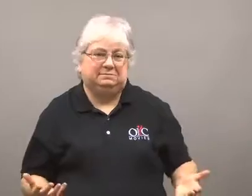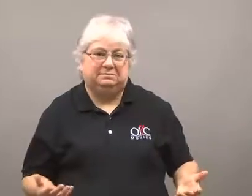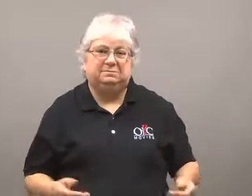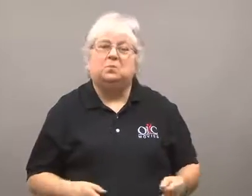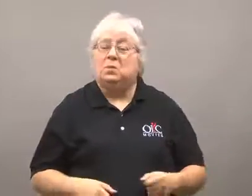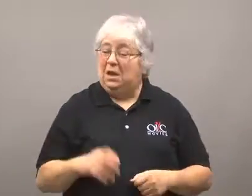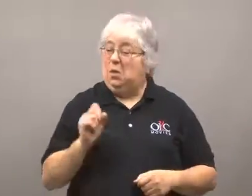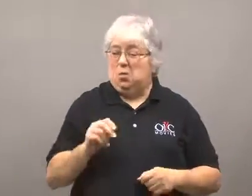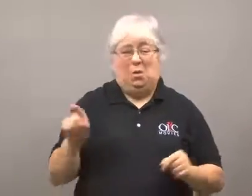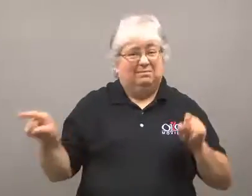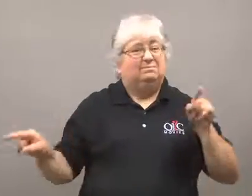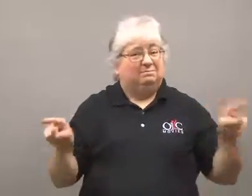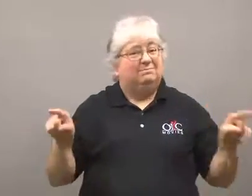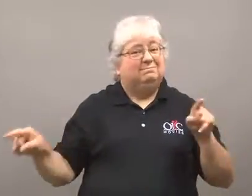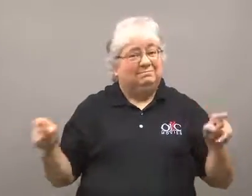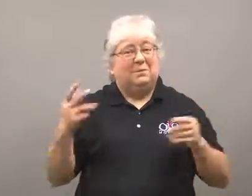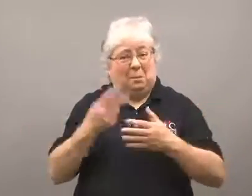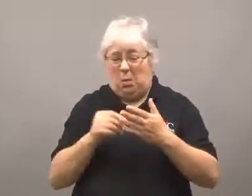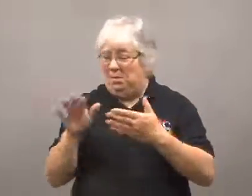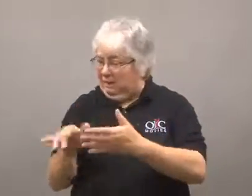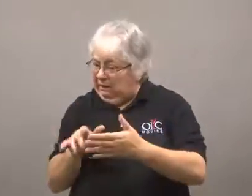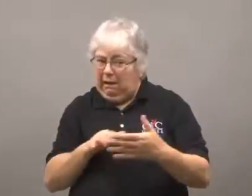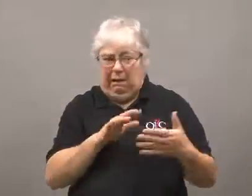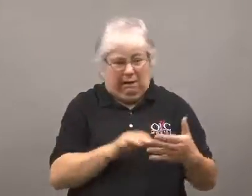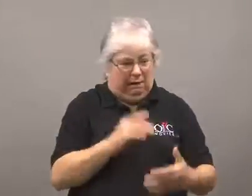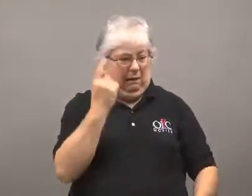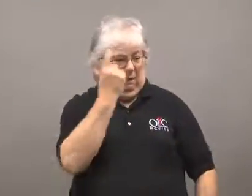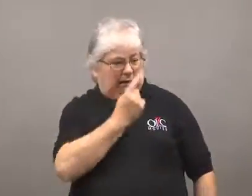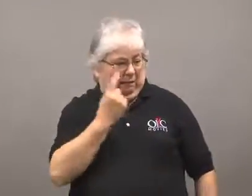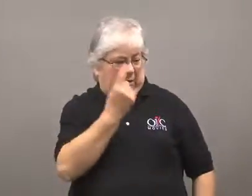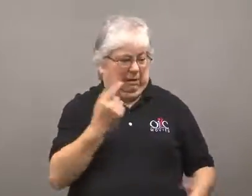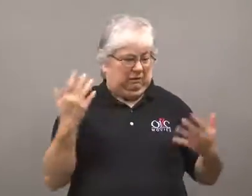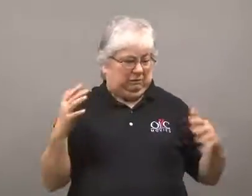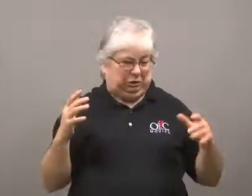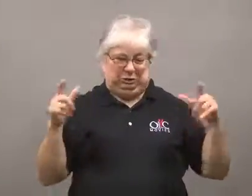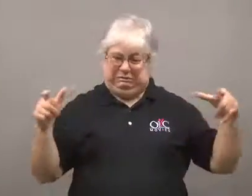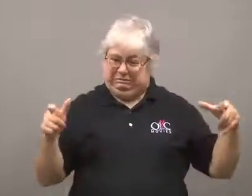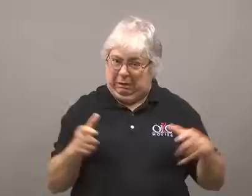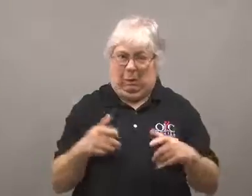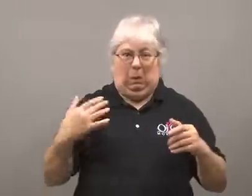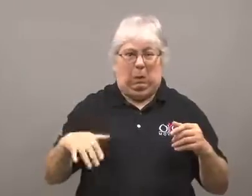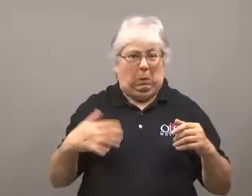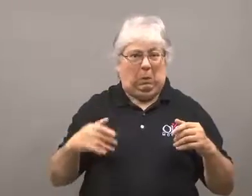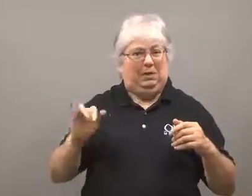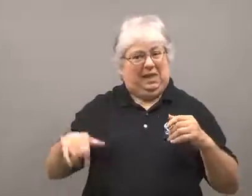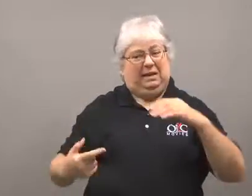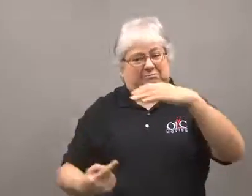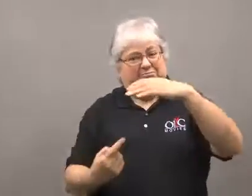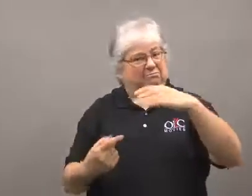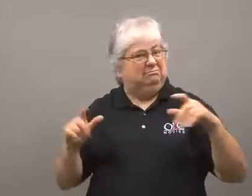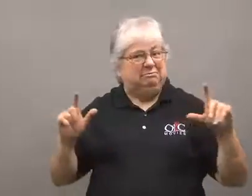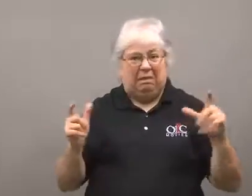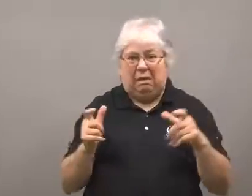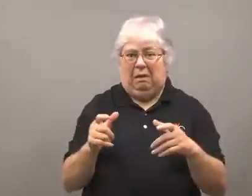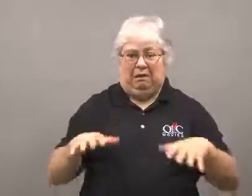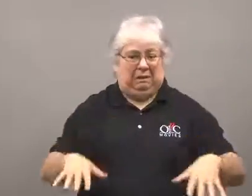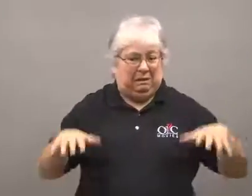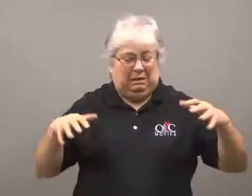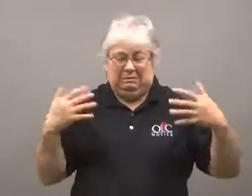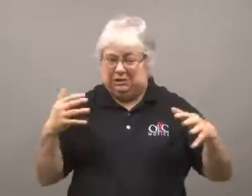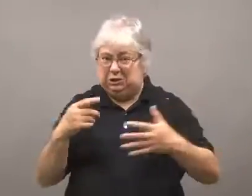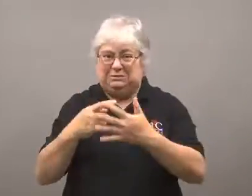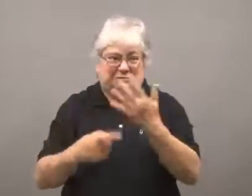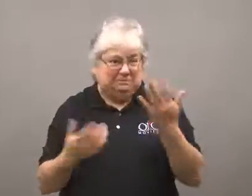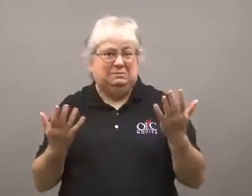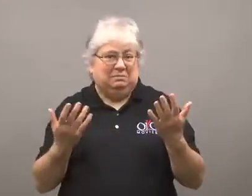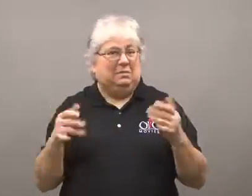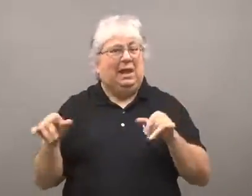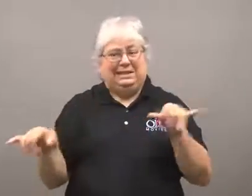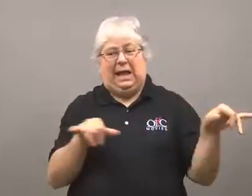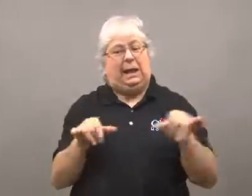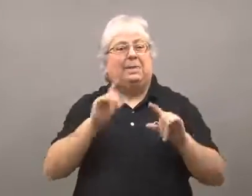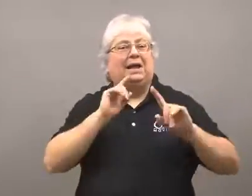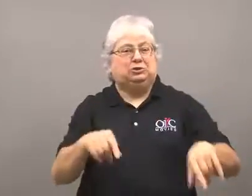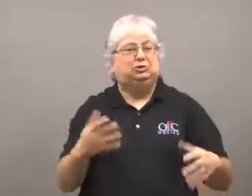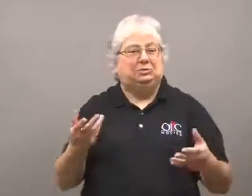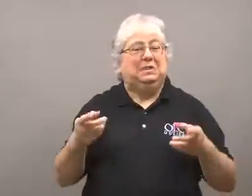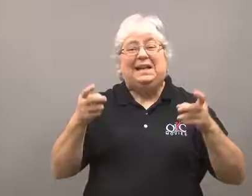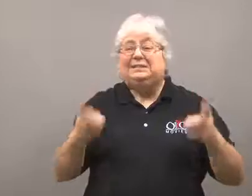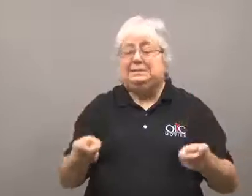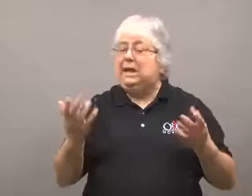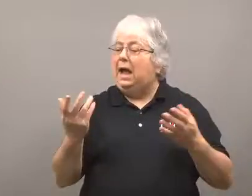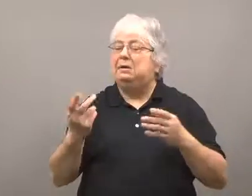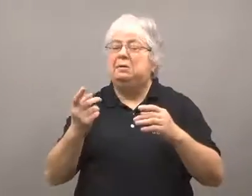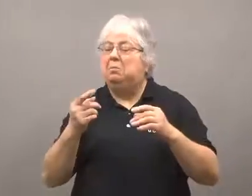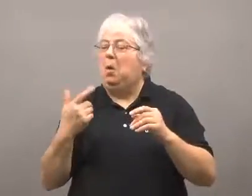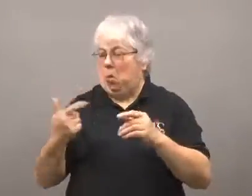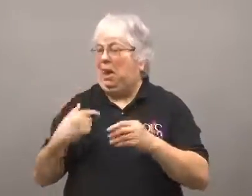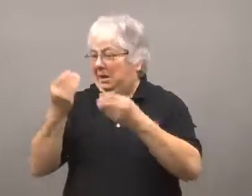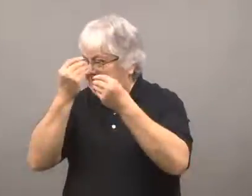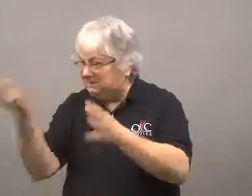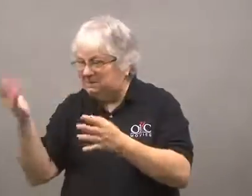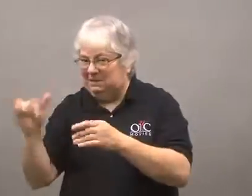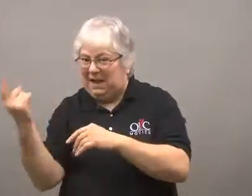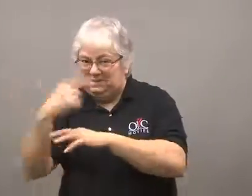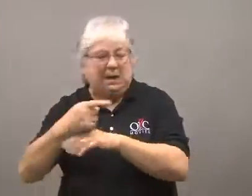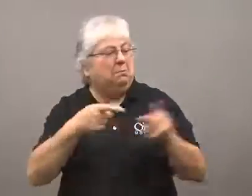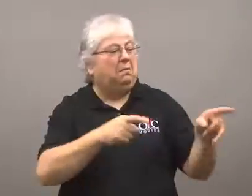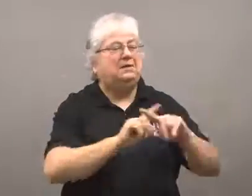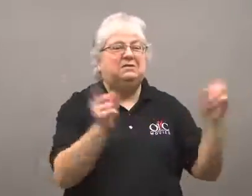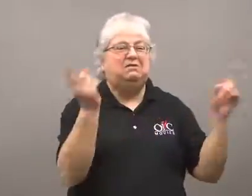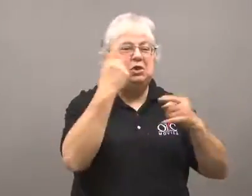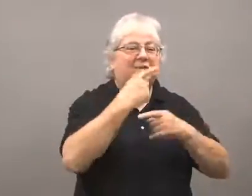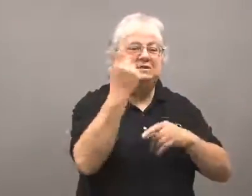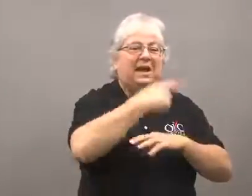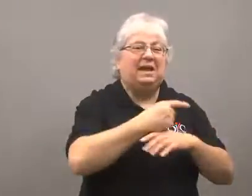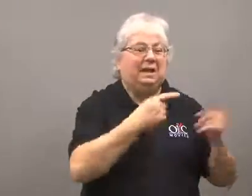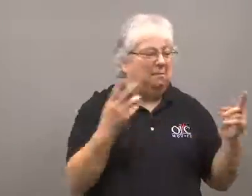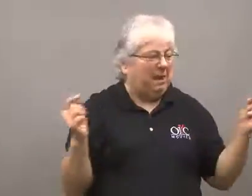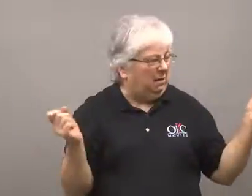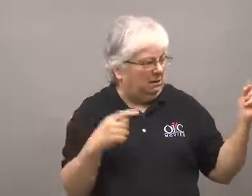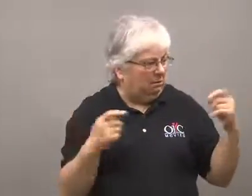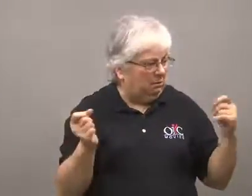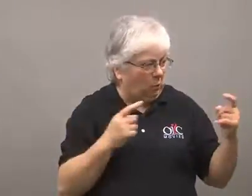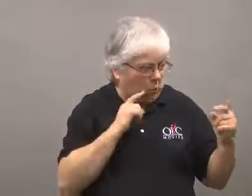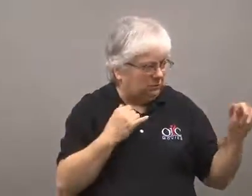Both teams had the same result, and realized it was going to continue to melt.